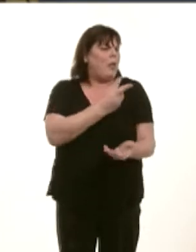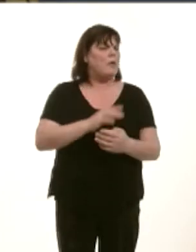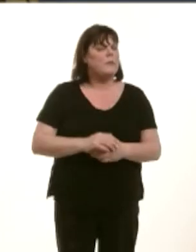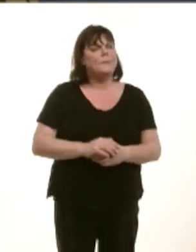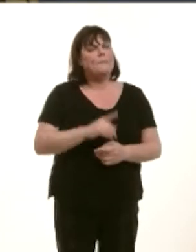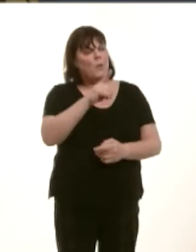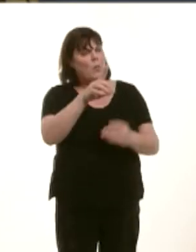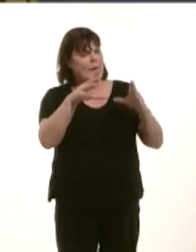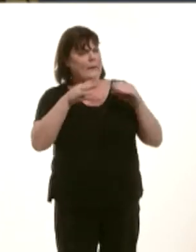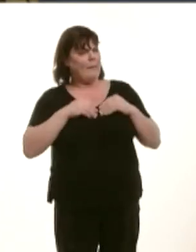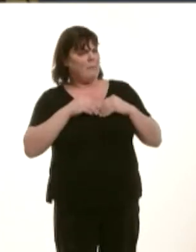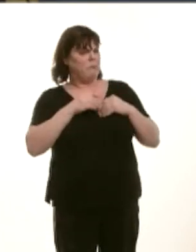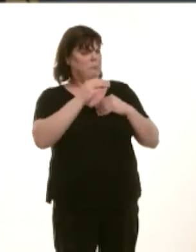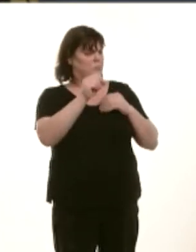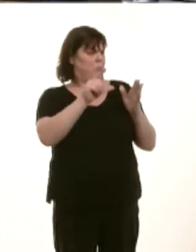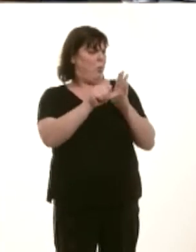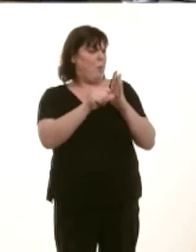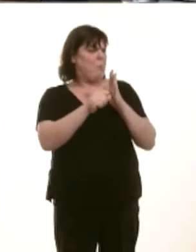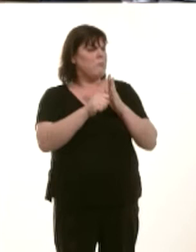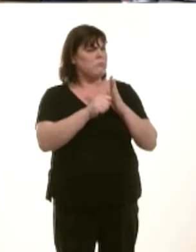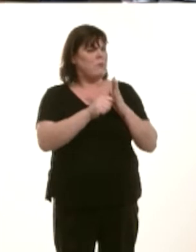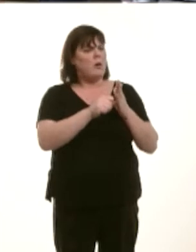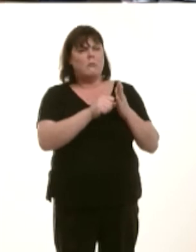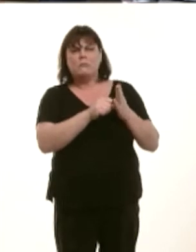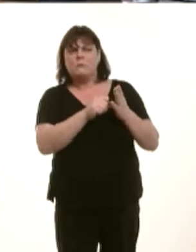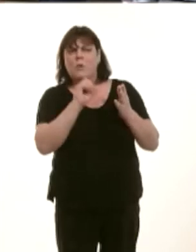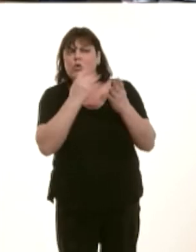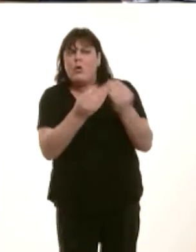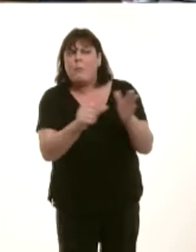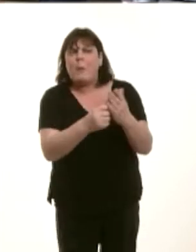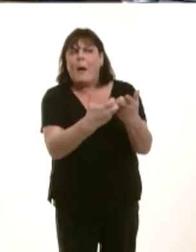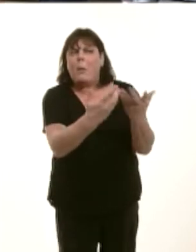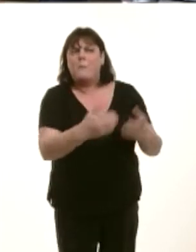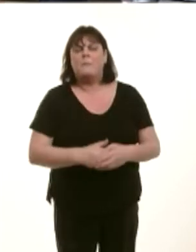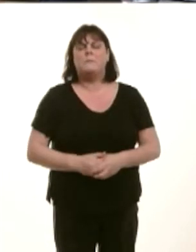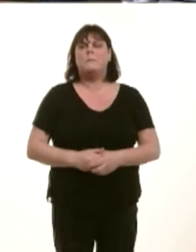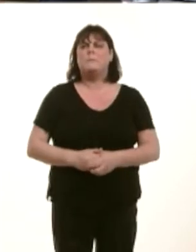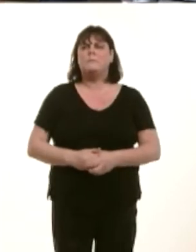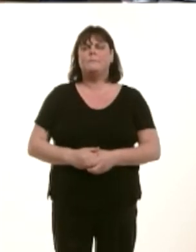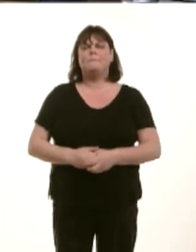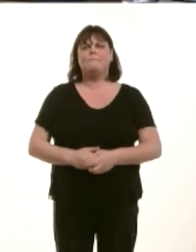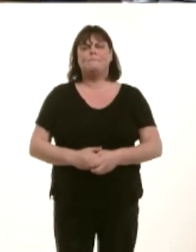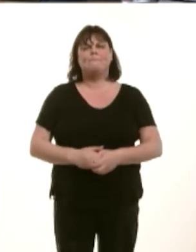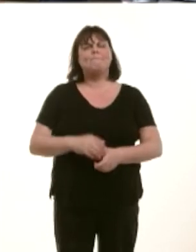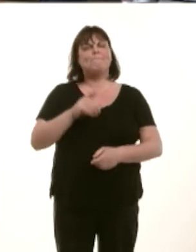of these pressures, can you tell us what you intend to do about it, please? Carwyn Jones: Well, first of all, itís not right to say that the numbers of people coming